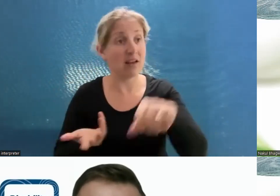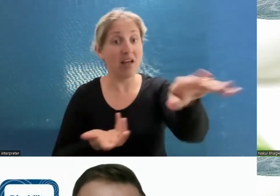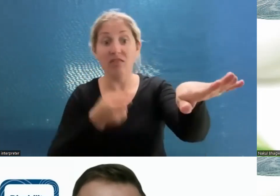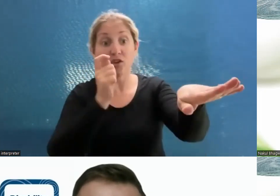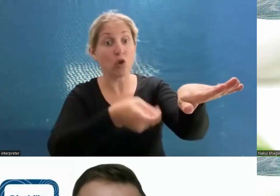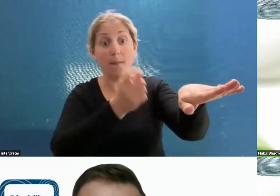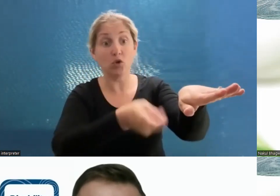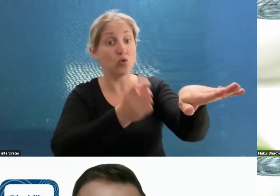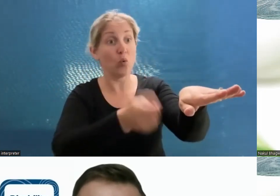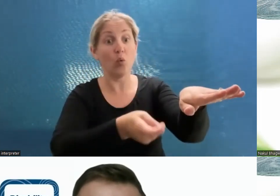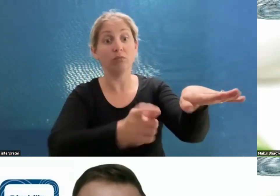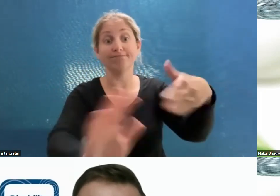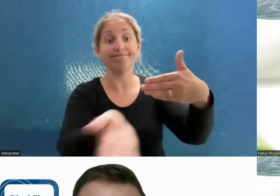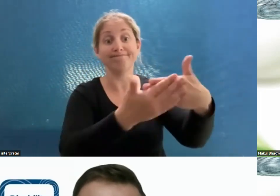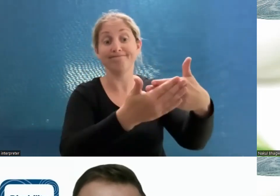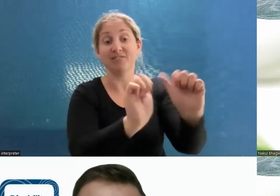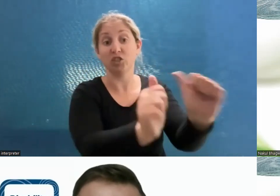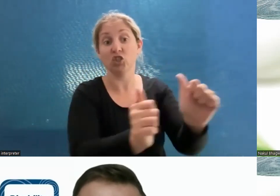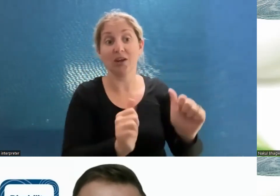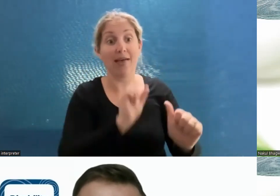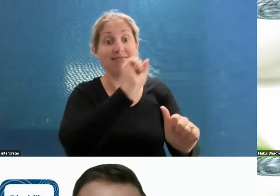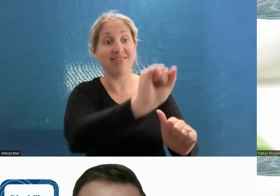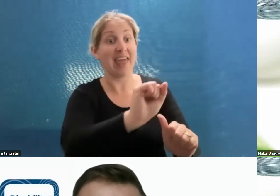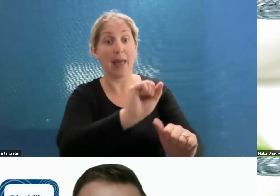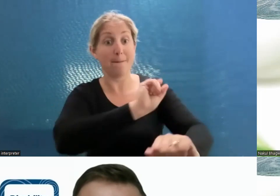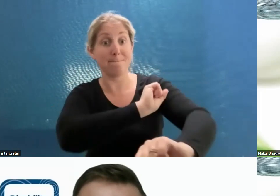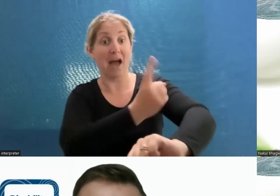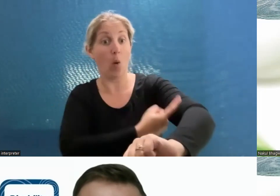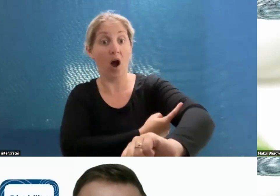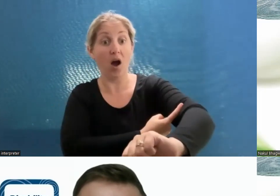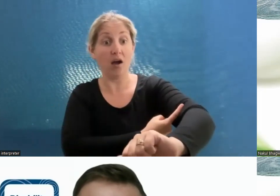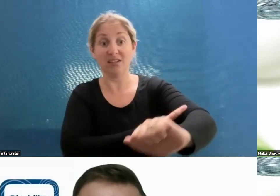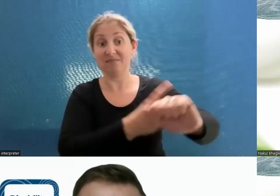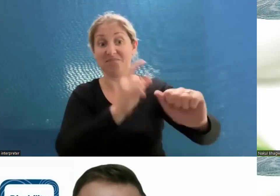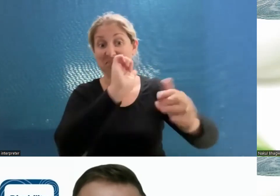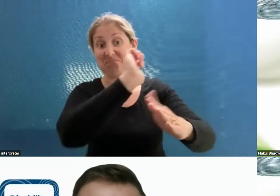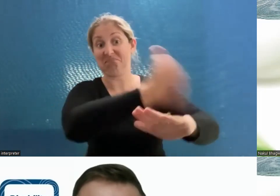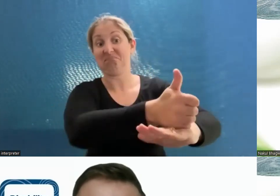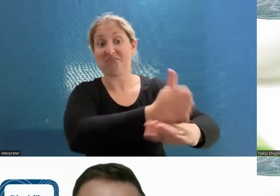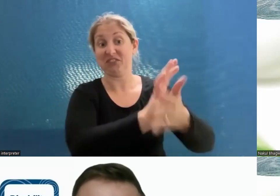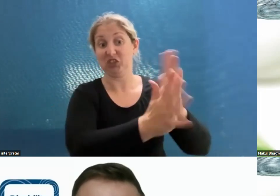is extinguished, meaning it doesn't have the power to make a new decision or authorise